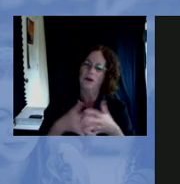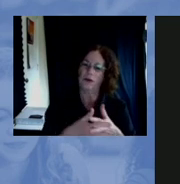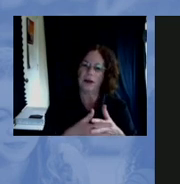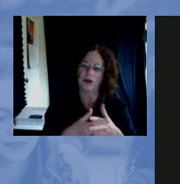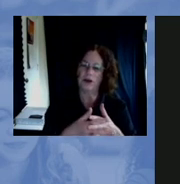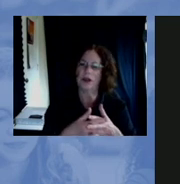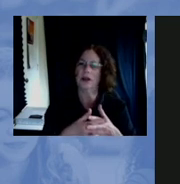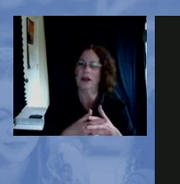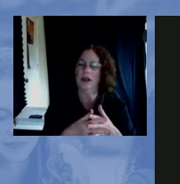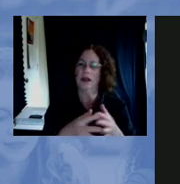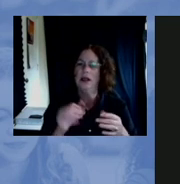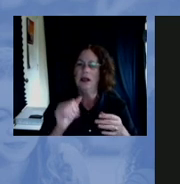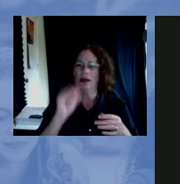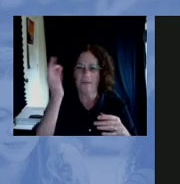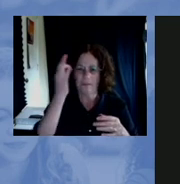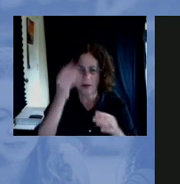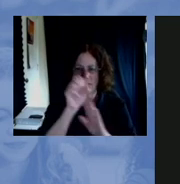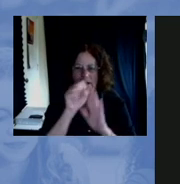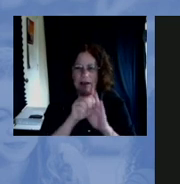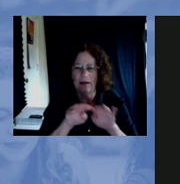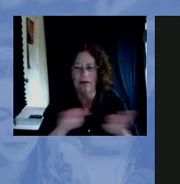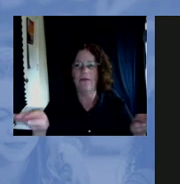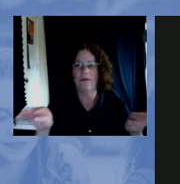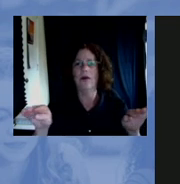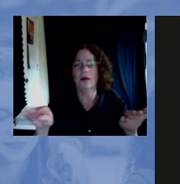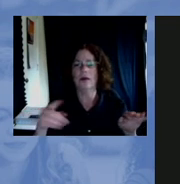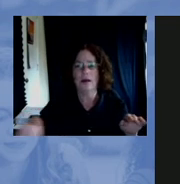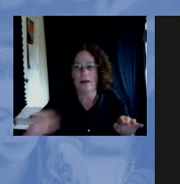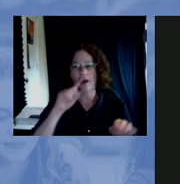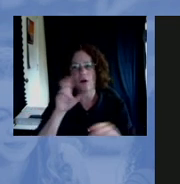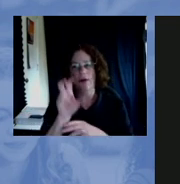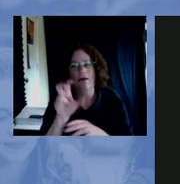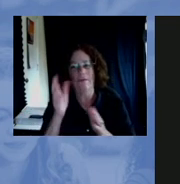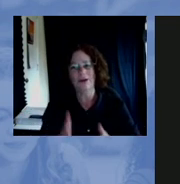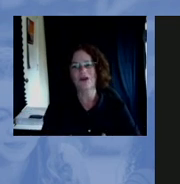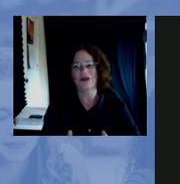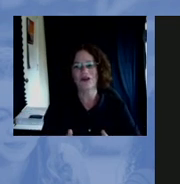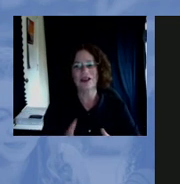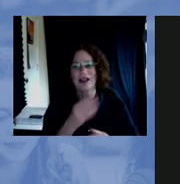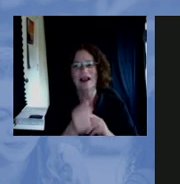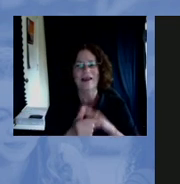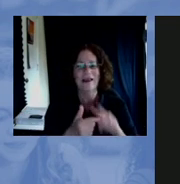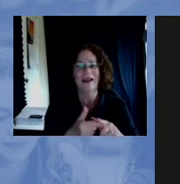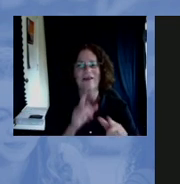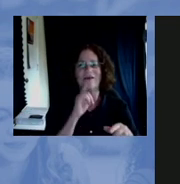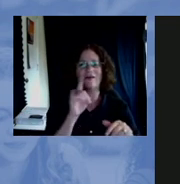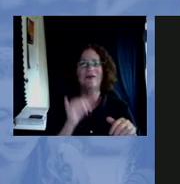AND STATE LEVEL FOR THEY ARE YOUR INVESTORS, AND THEN REALLY BRINGING THE BRIGHTEST MINDS